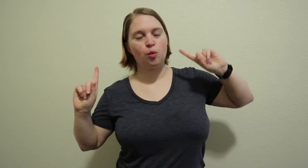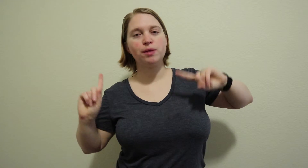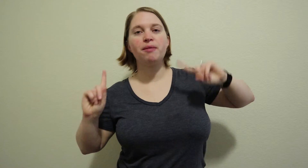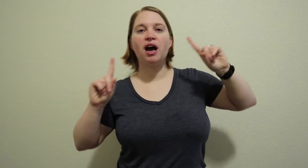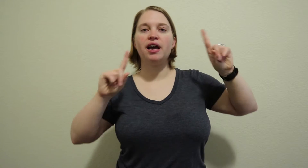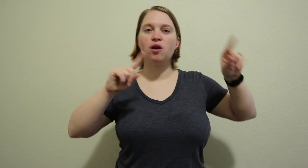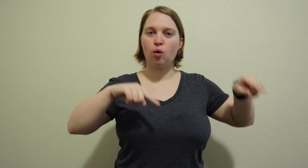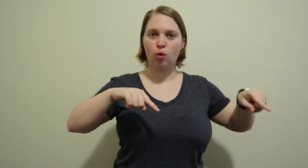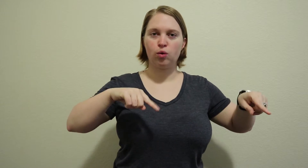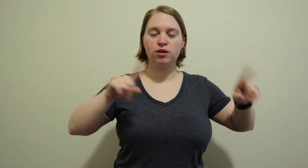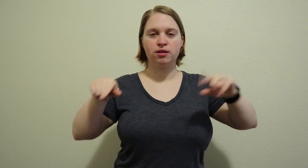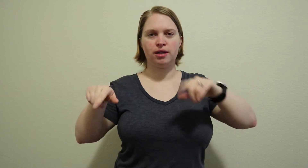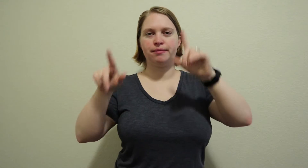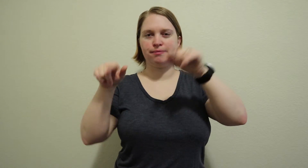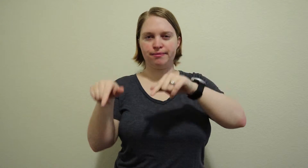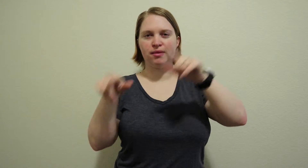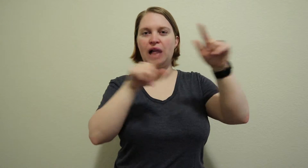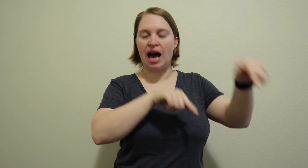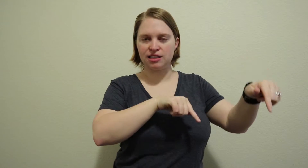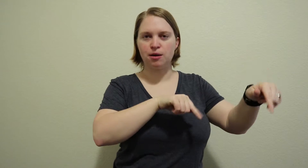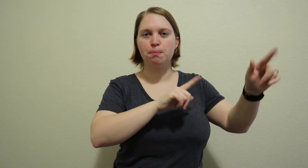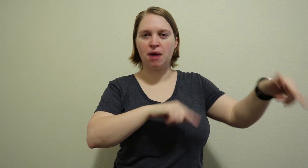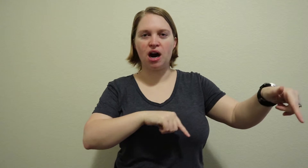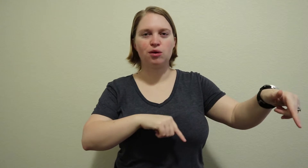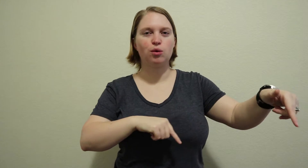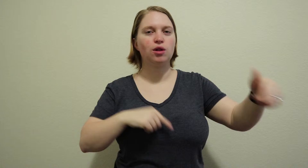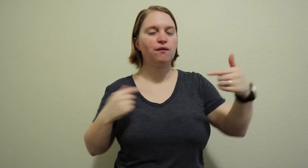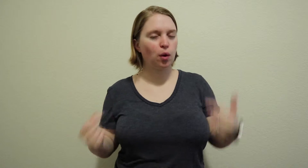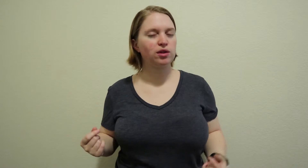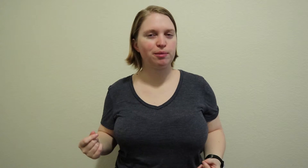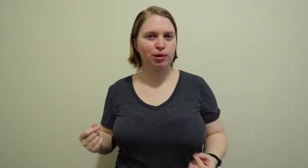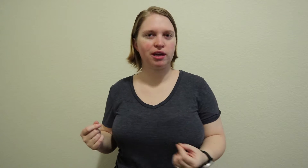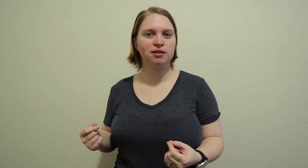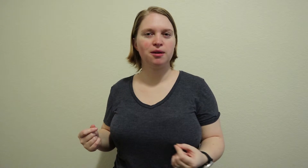With my old, my last model of Cochlear Implant,